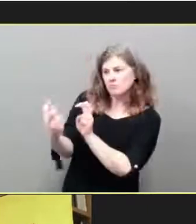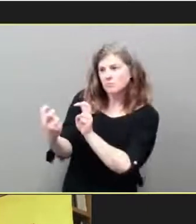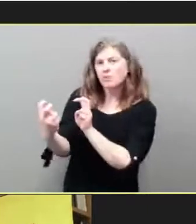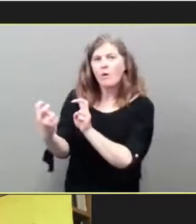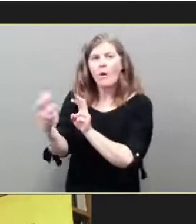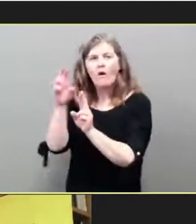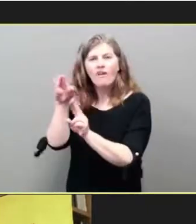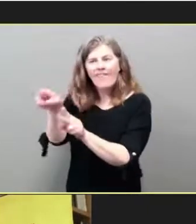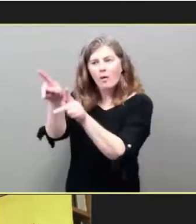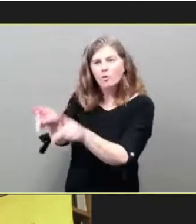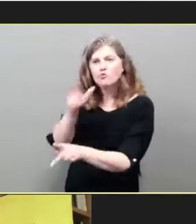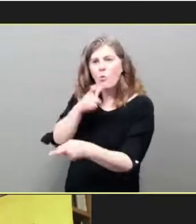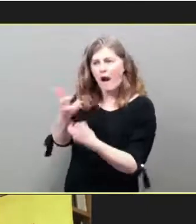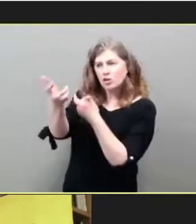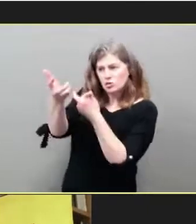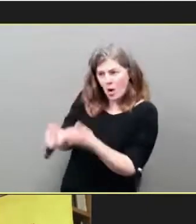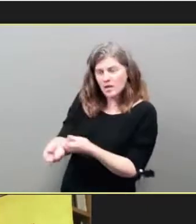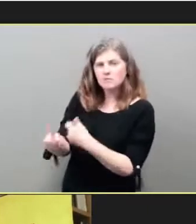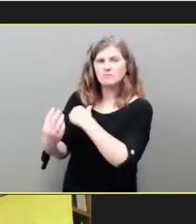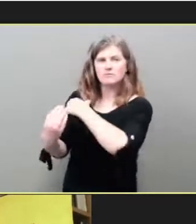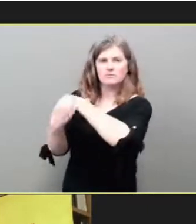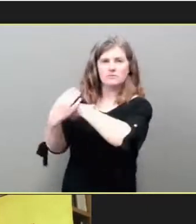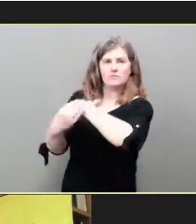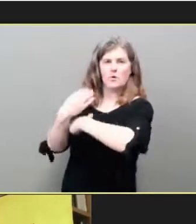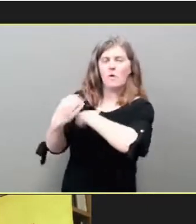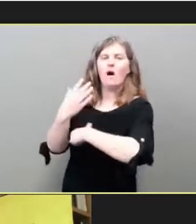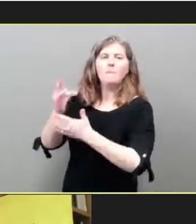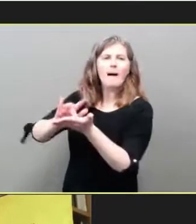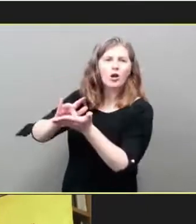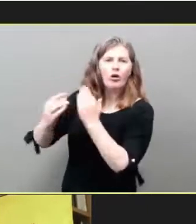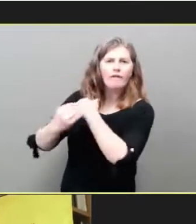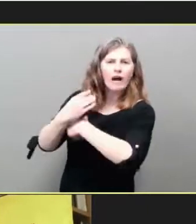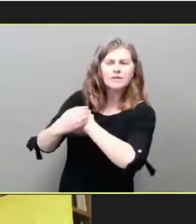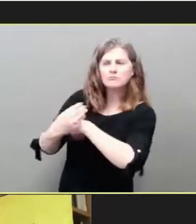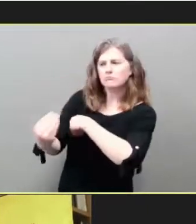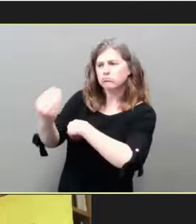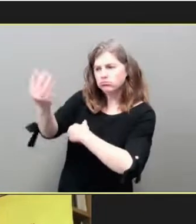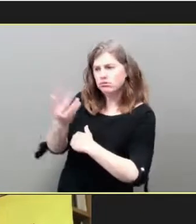your life. Who gives you sound medical advice? Well, recommend that you get